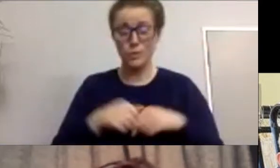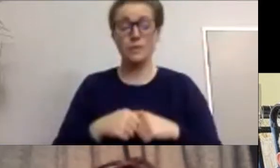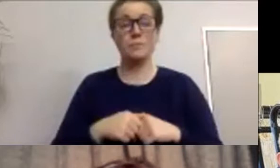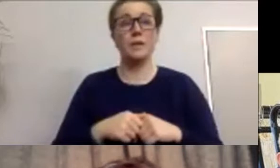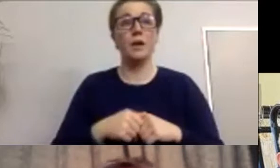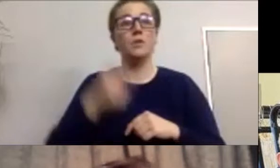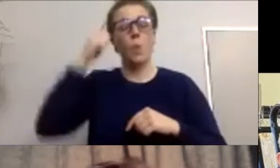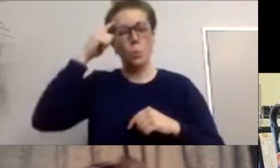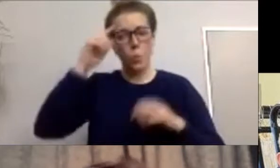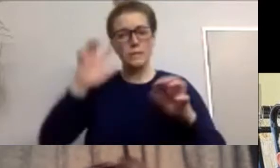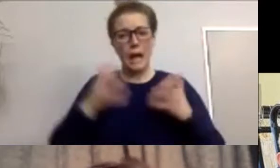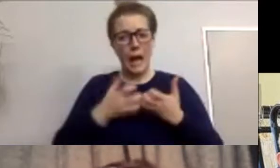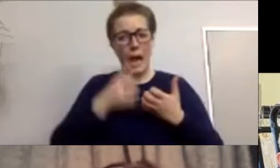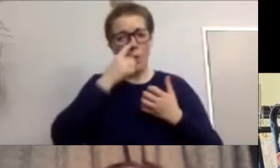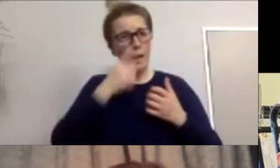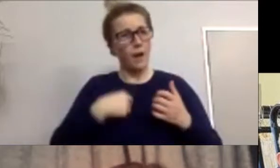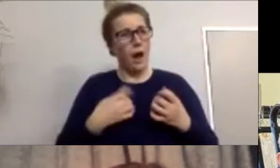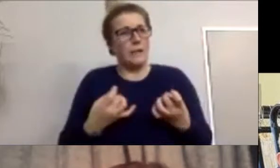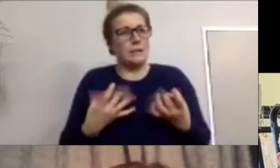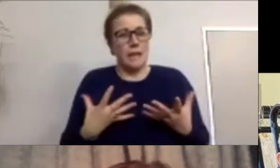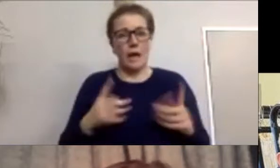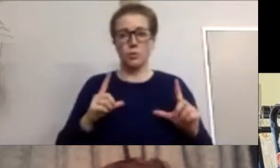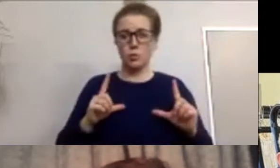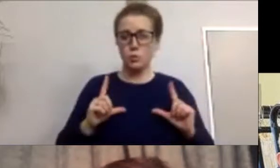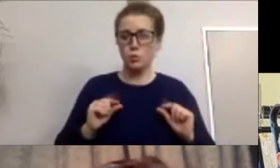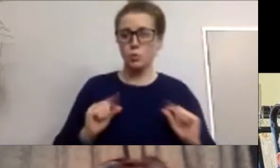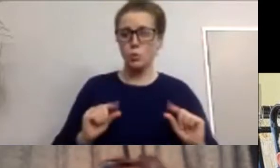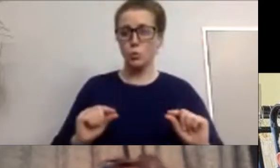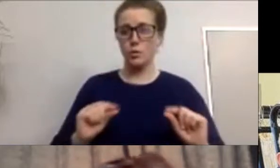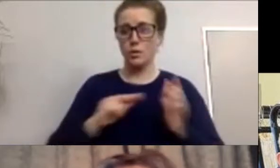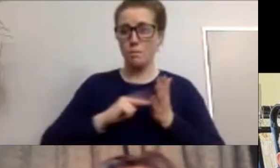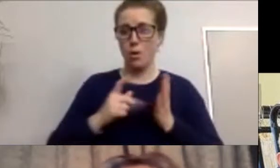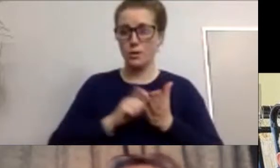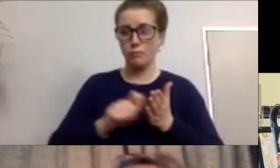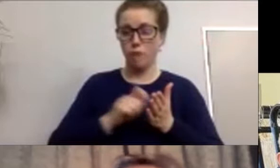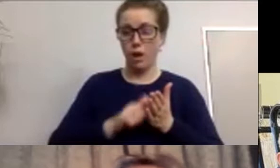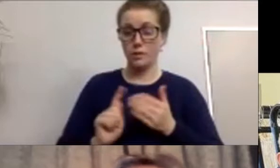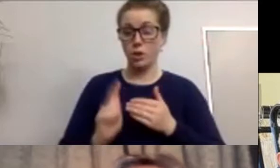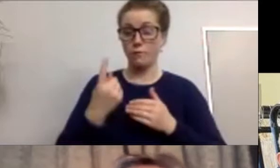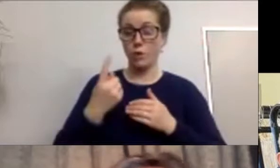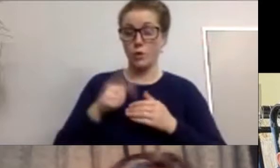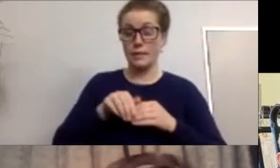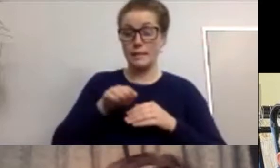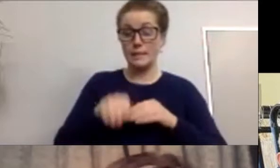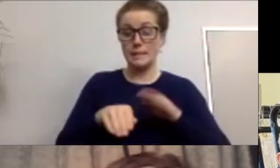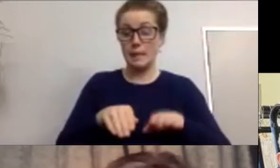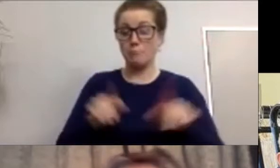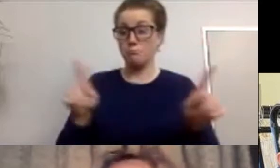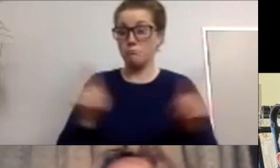to start doing something like that? So my first step was to examine what we were